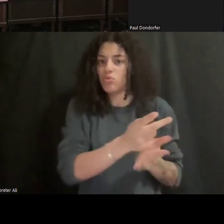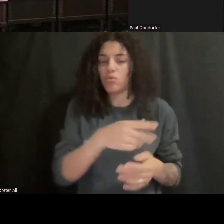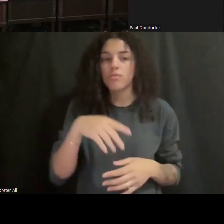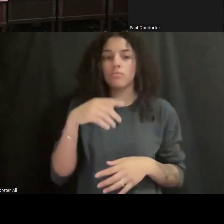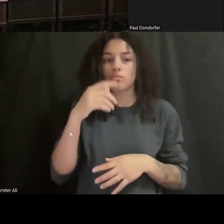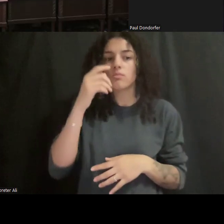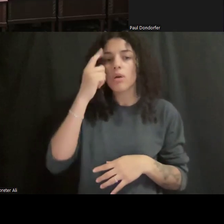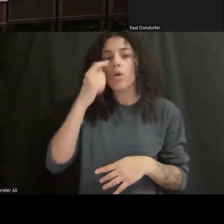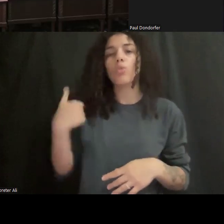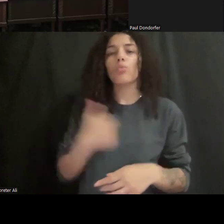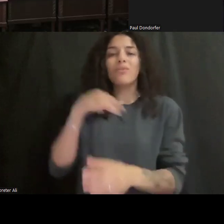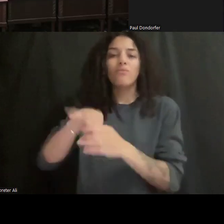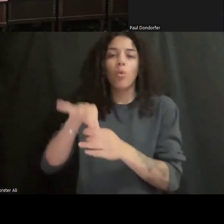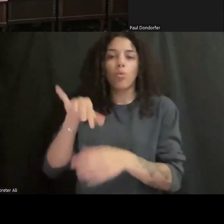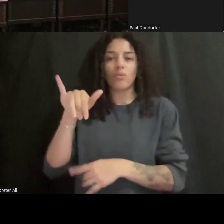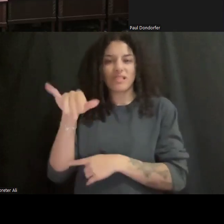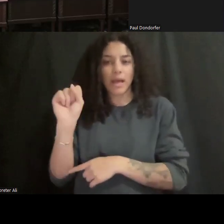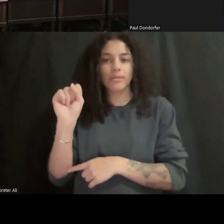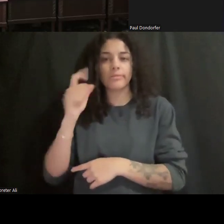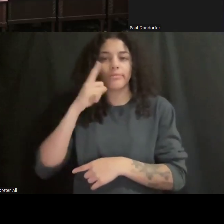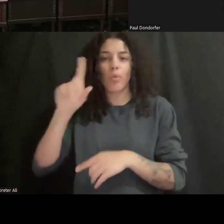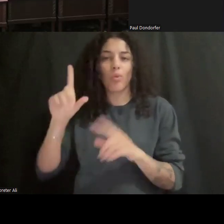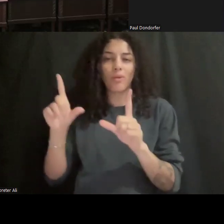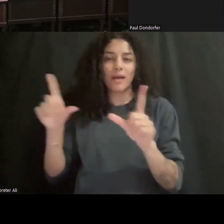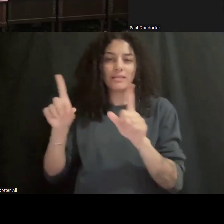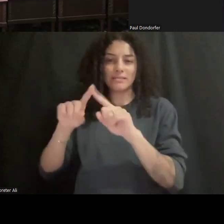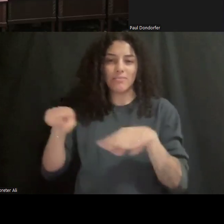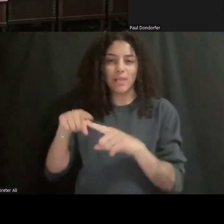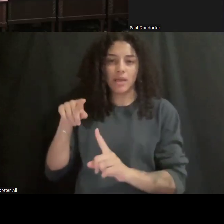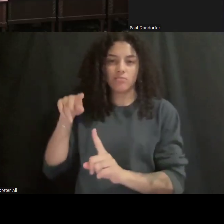plate readers and again I have appreciated the debate the discussion and the transparency which